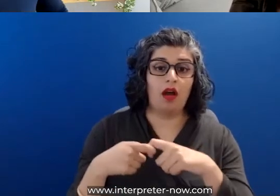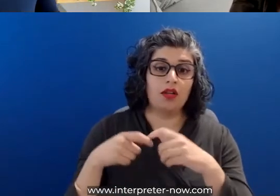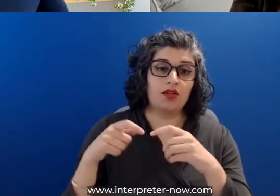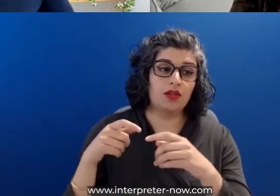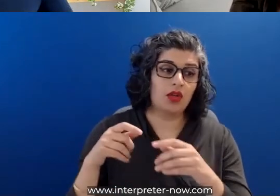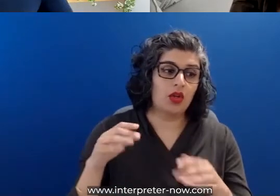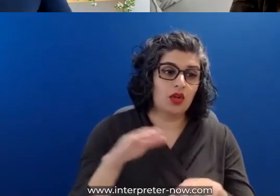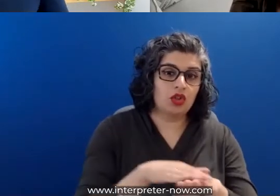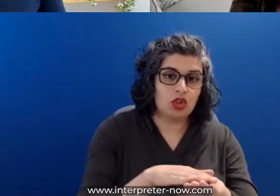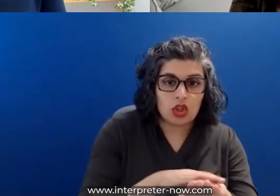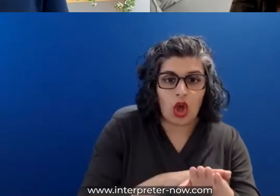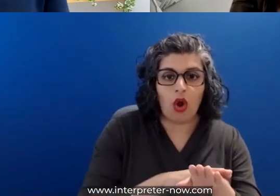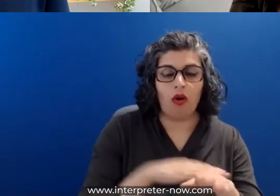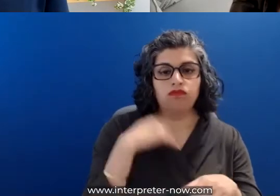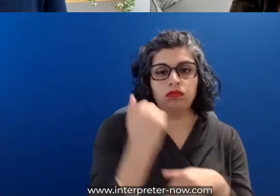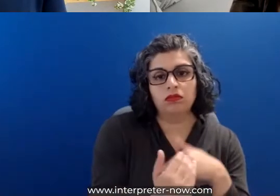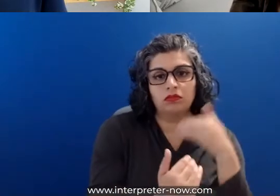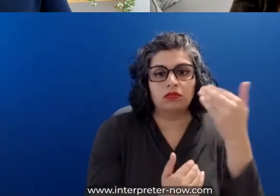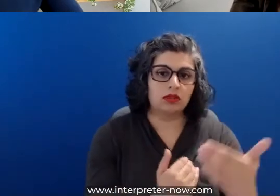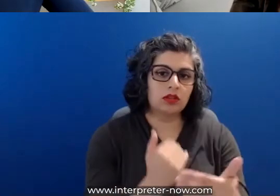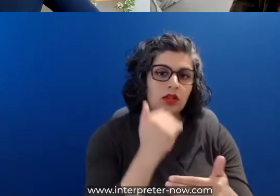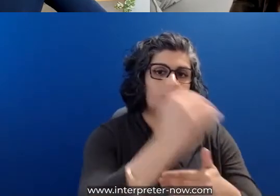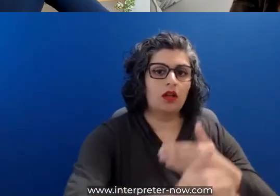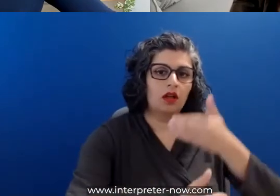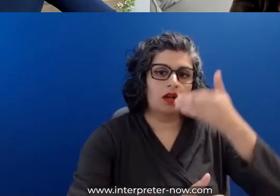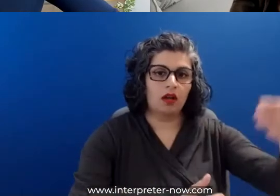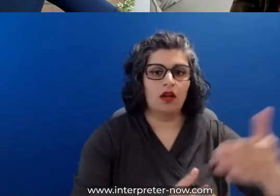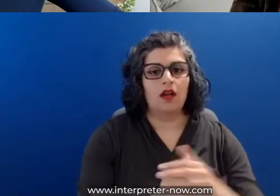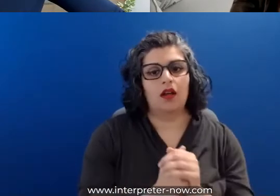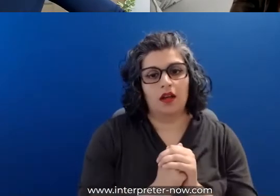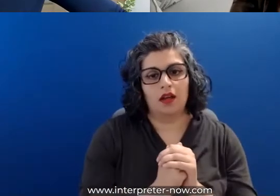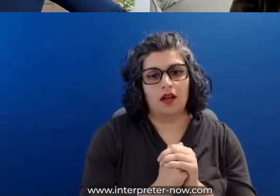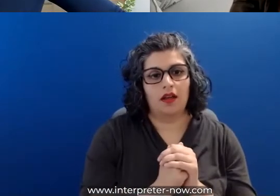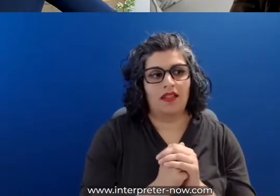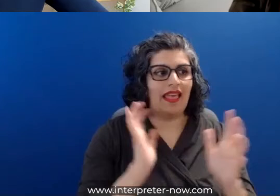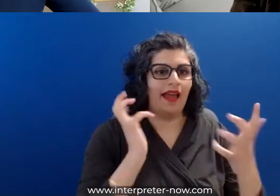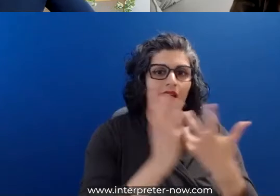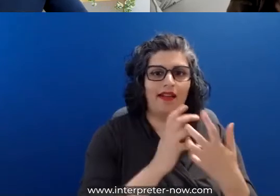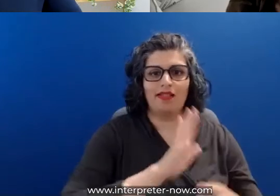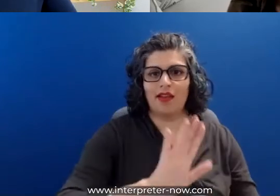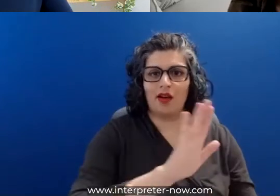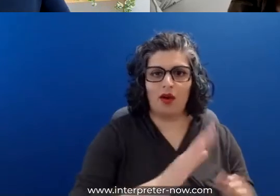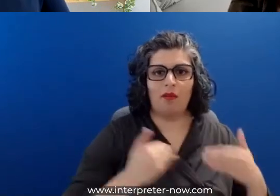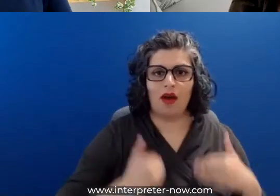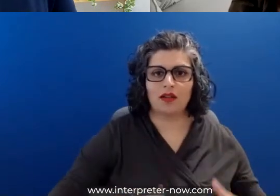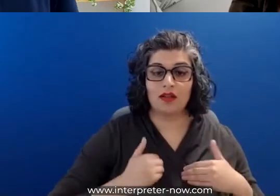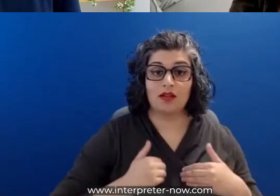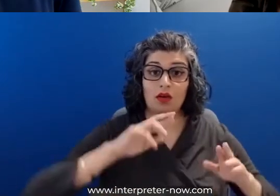to pace the work to work for them and their body. So what this results in, particularly